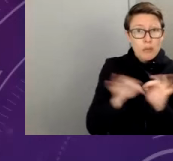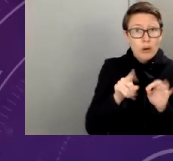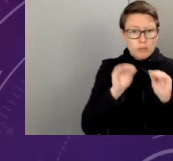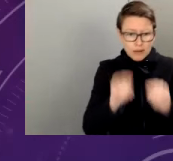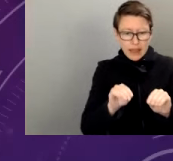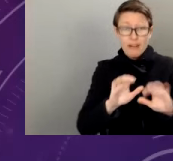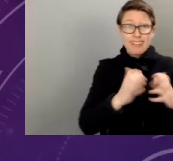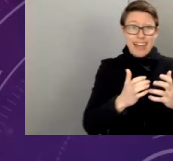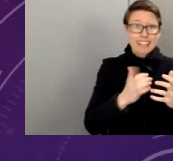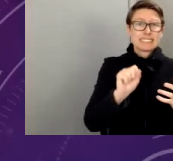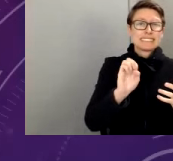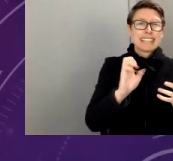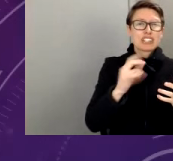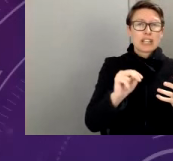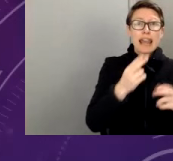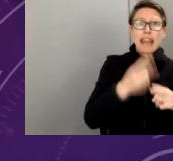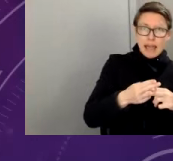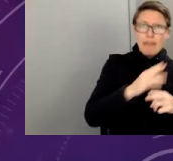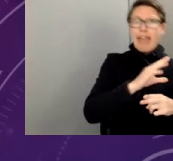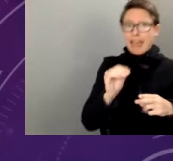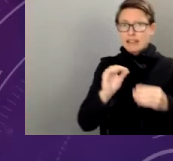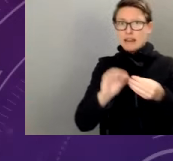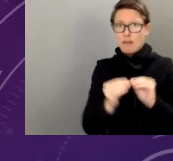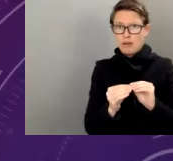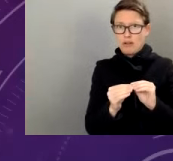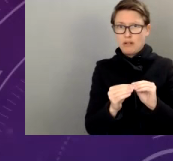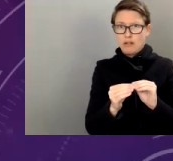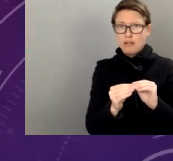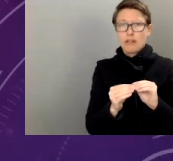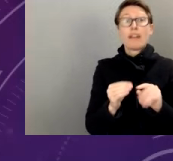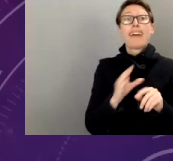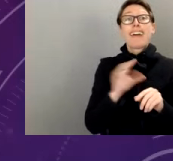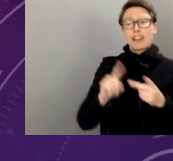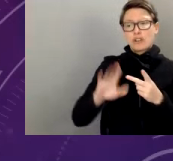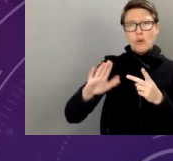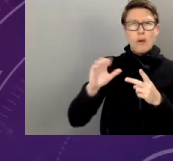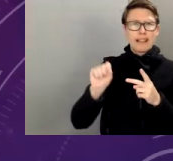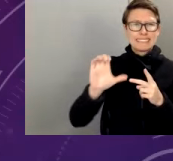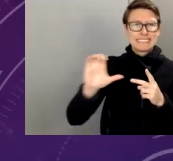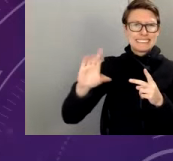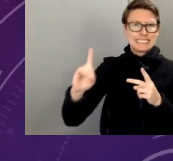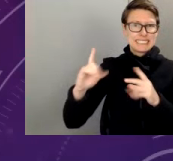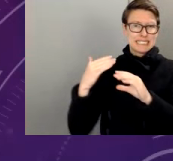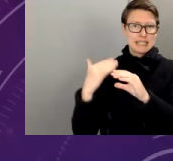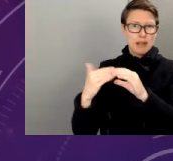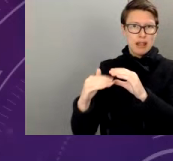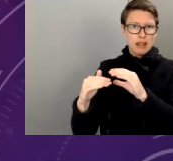and then the your email from your state center email. I do know that some faculty don't use it, but that is how we communicate